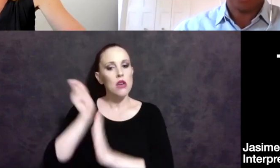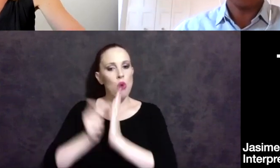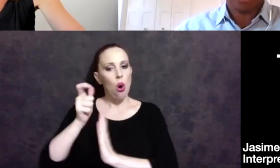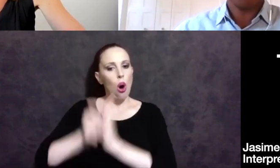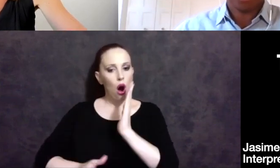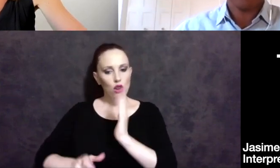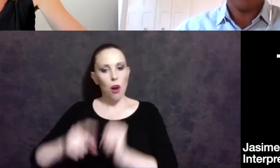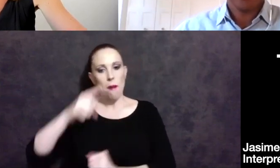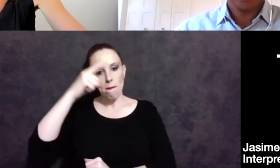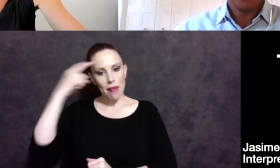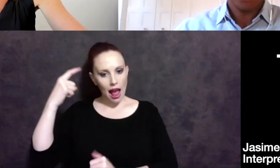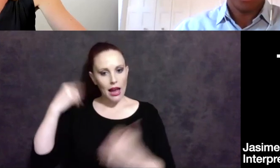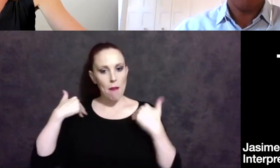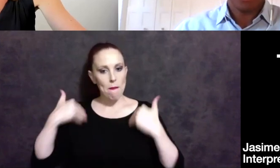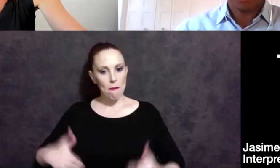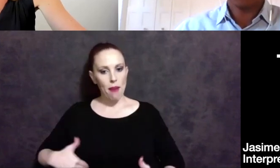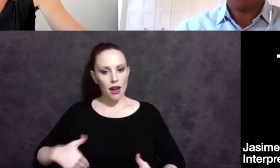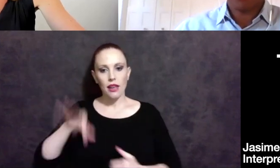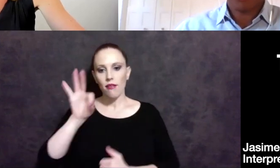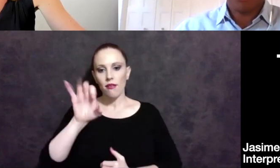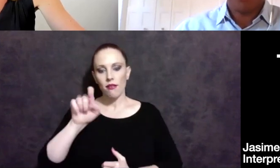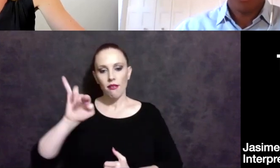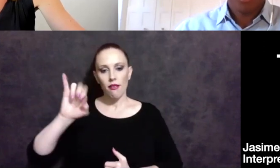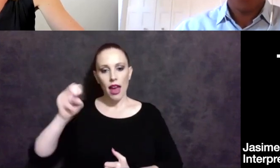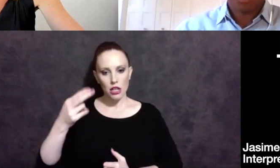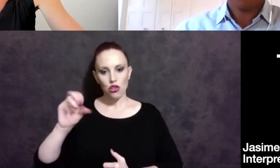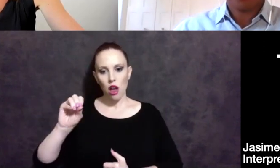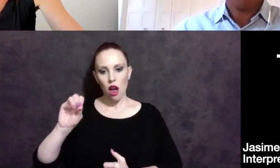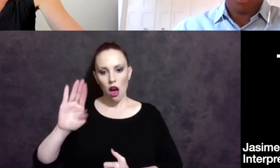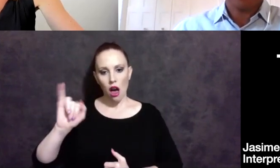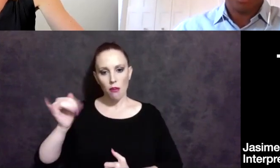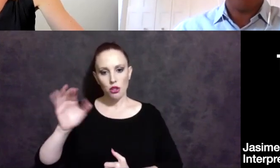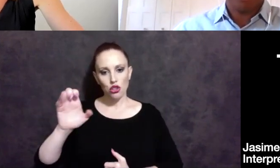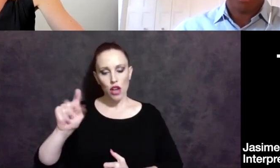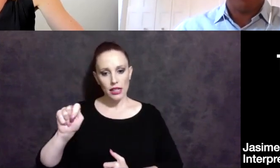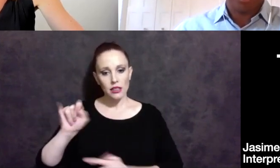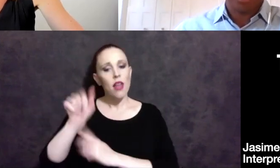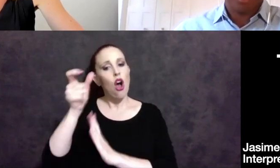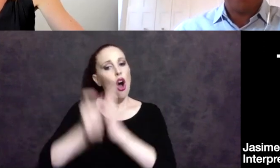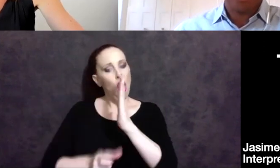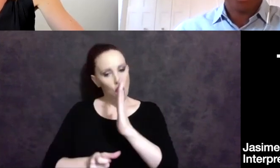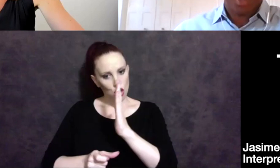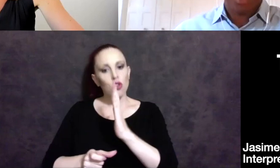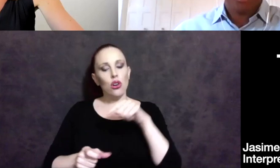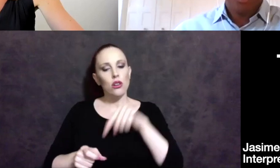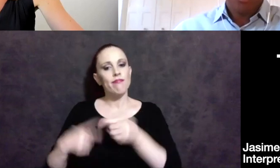object and in his article what he talks about is how the black body is often the site where